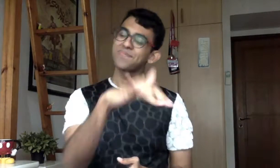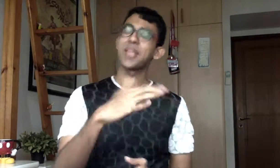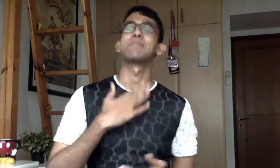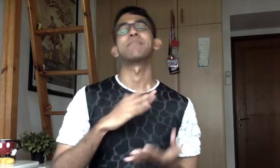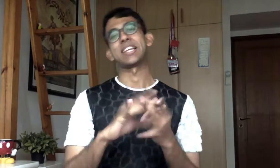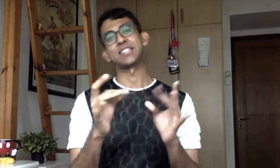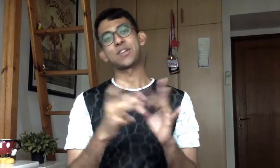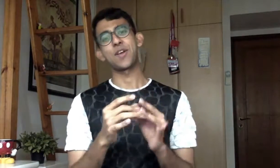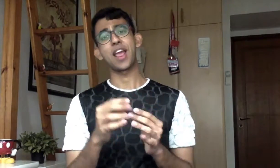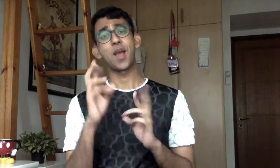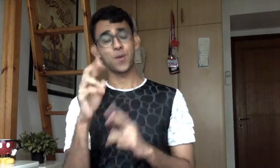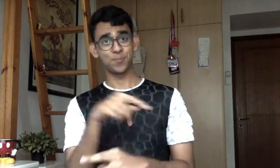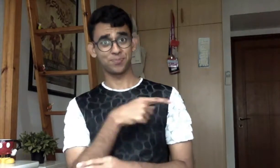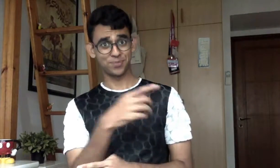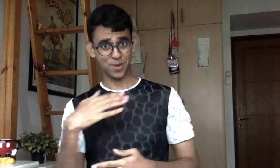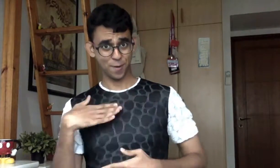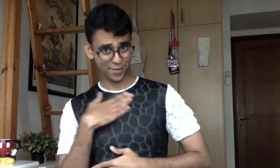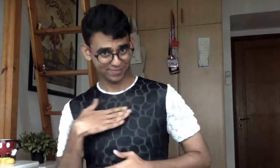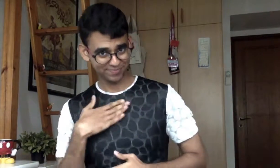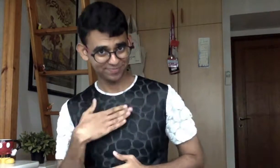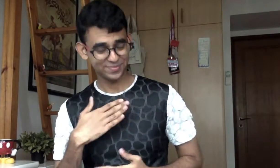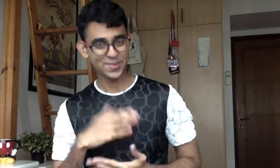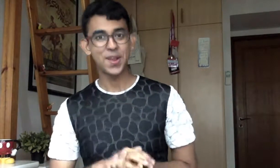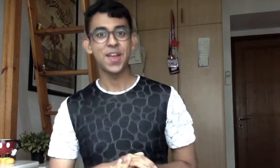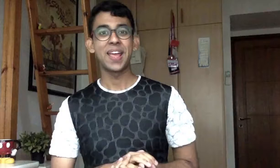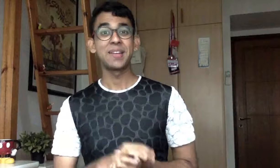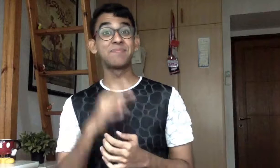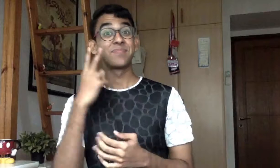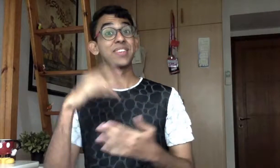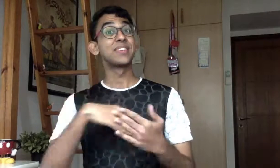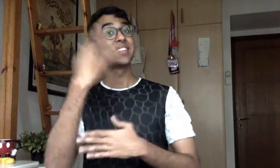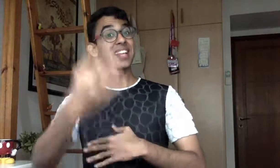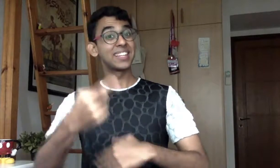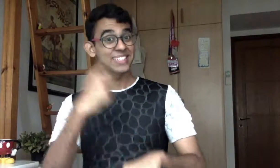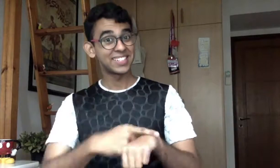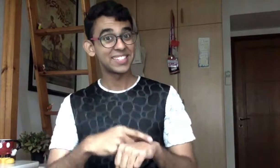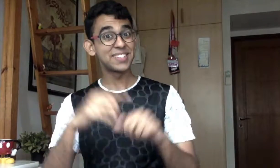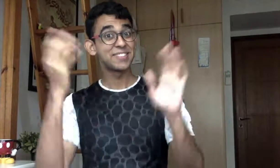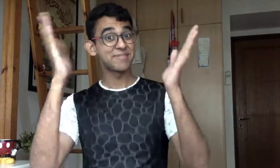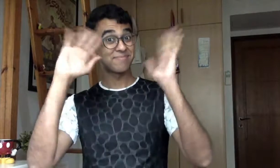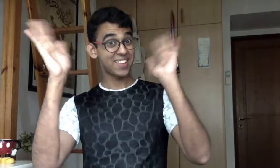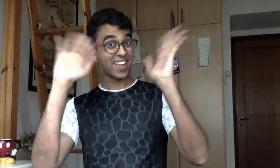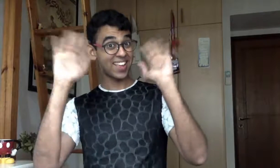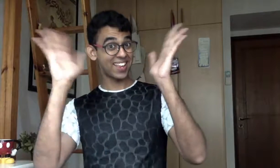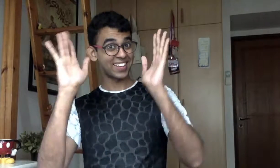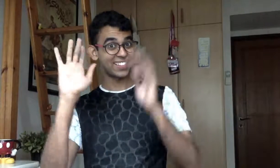So that's my story. I hope you enjoyed it. See you next time! Bye!